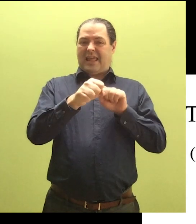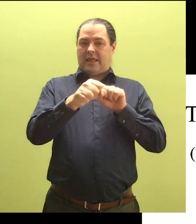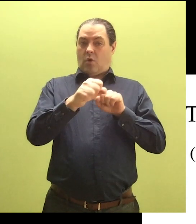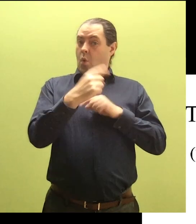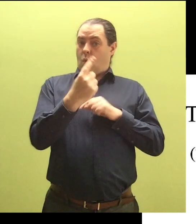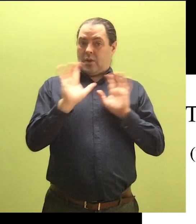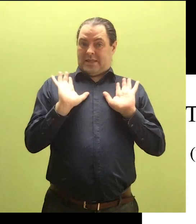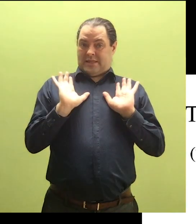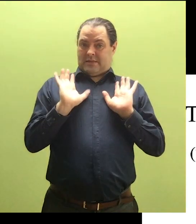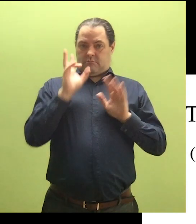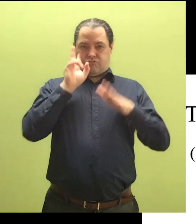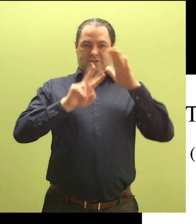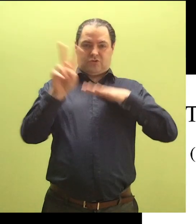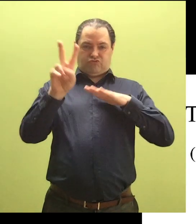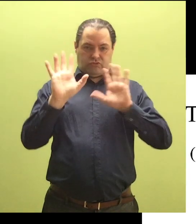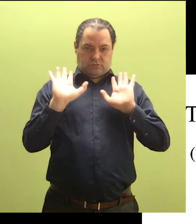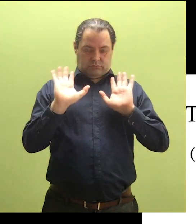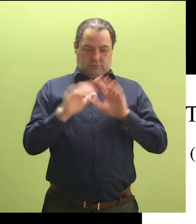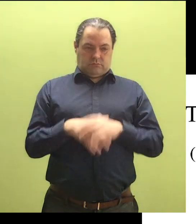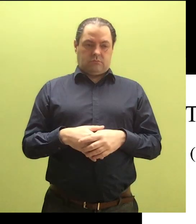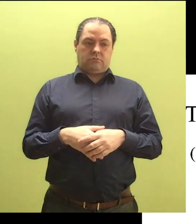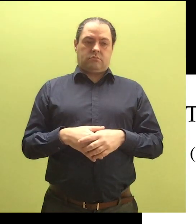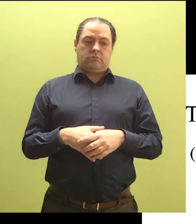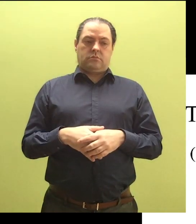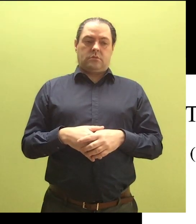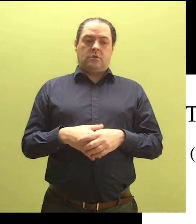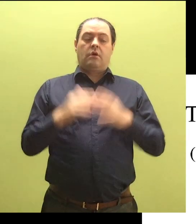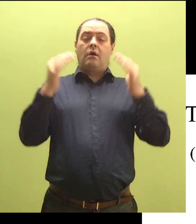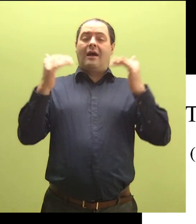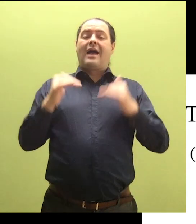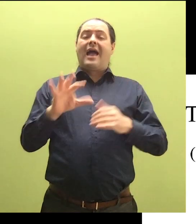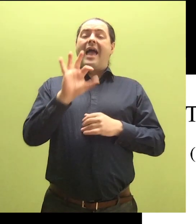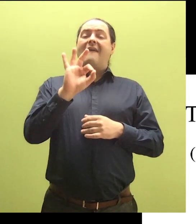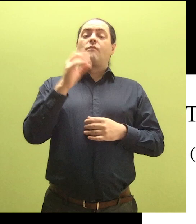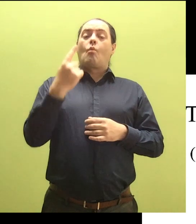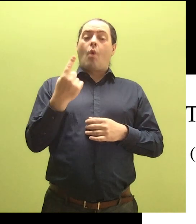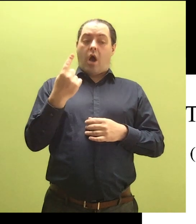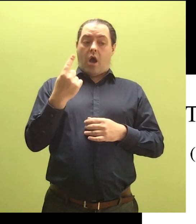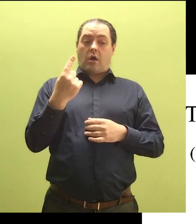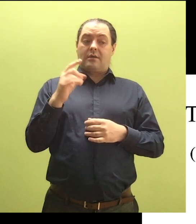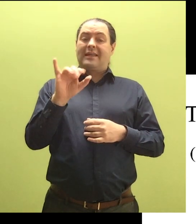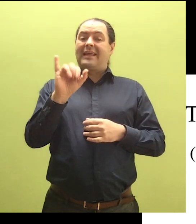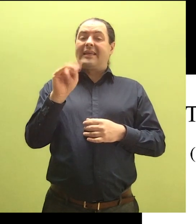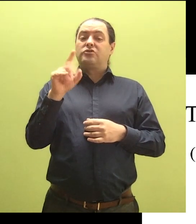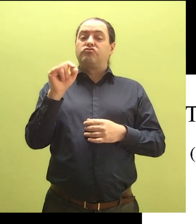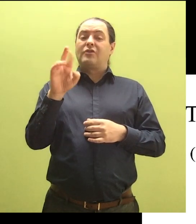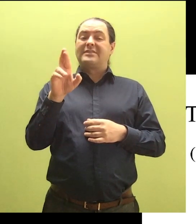only. As for the f1 projection in intransitive clauses with an